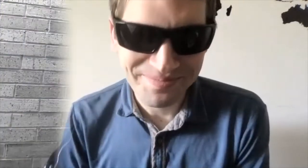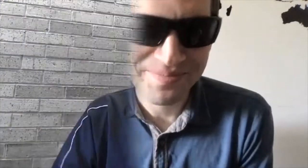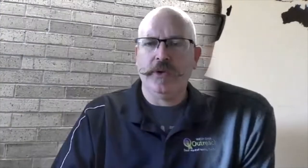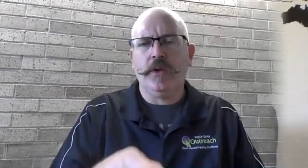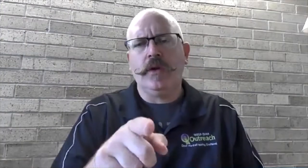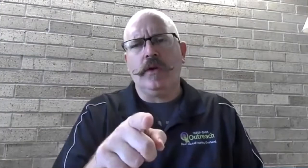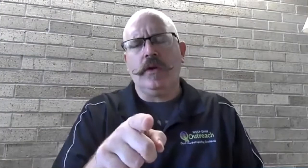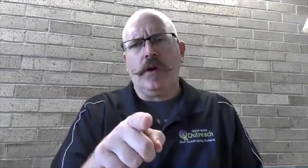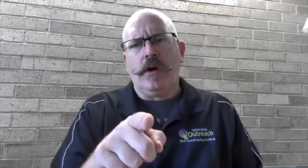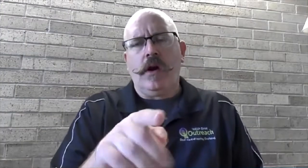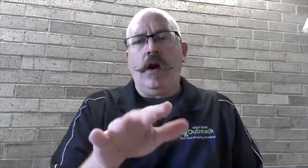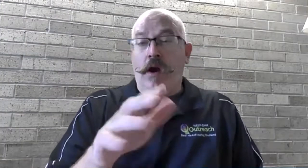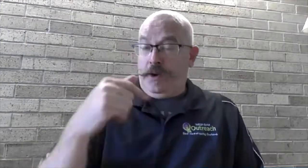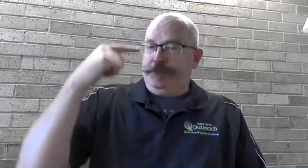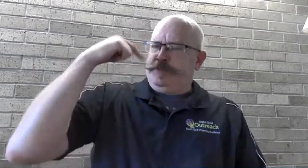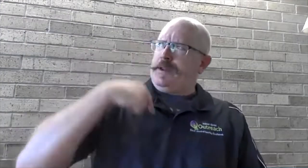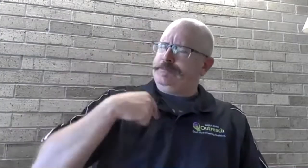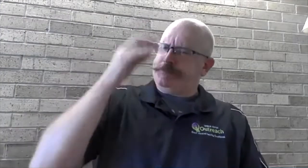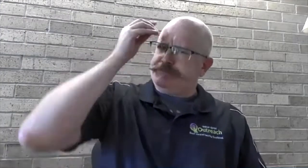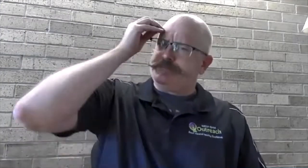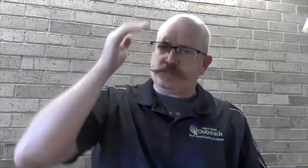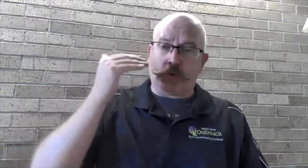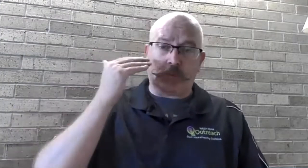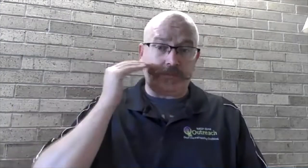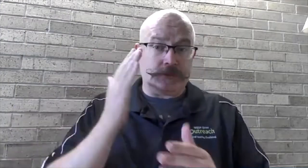(Jason) Right, right.